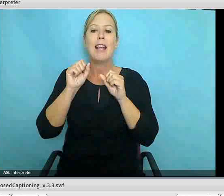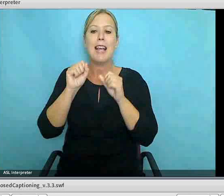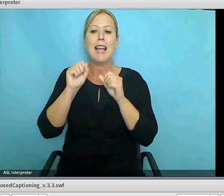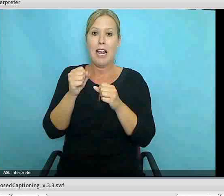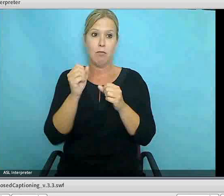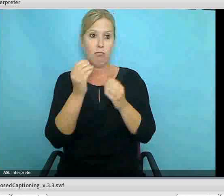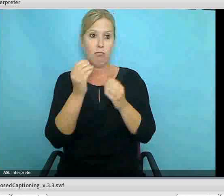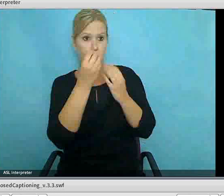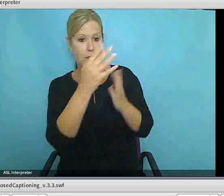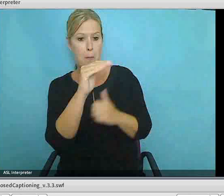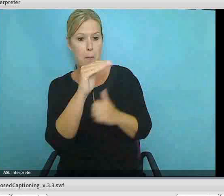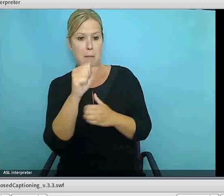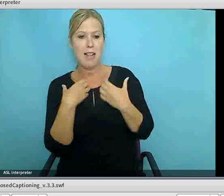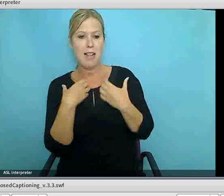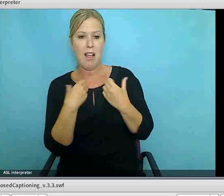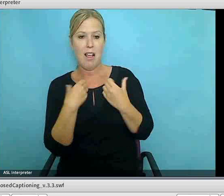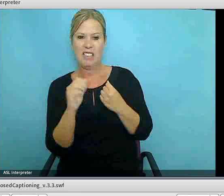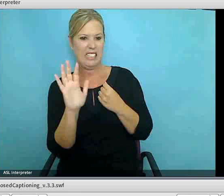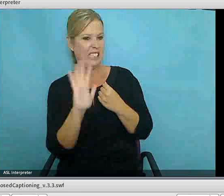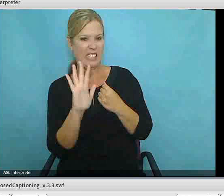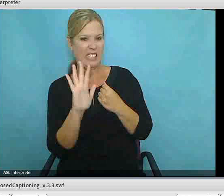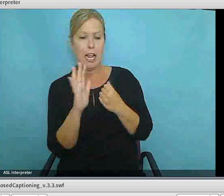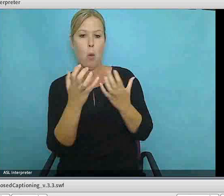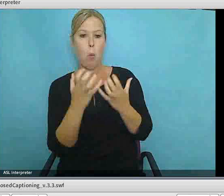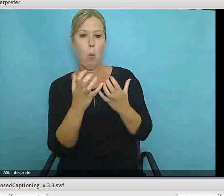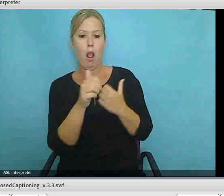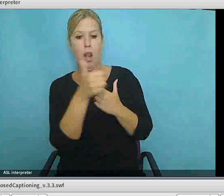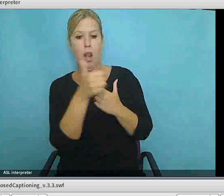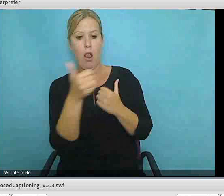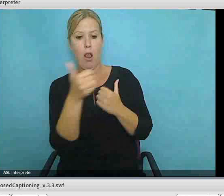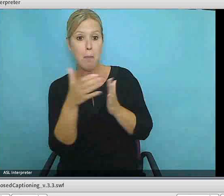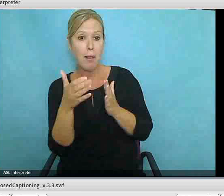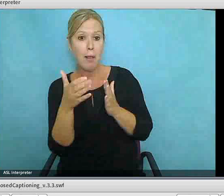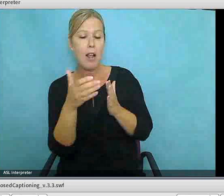One Care plan or opt out of One Care.